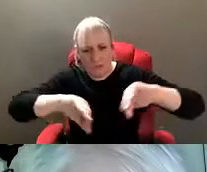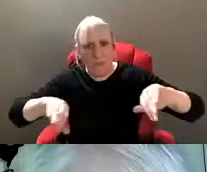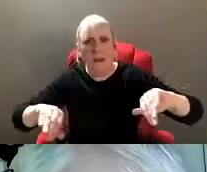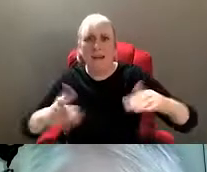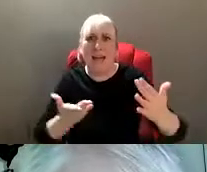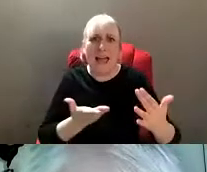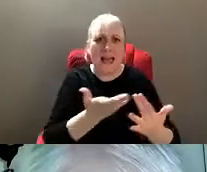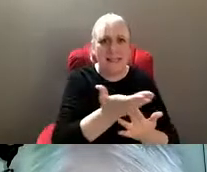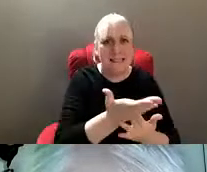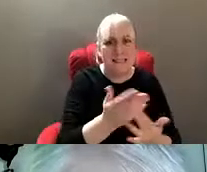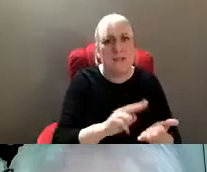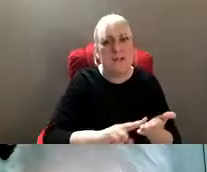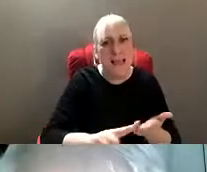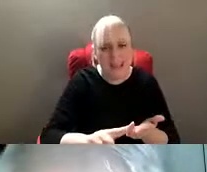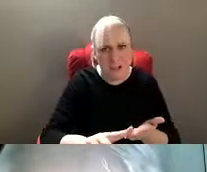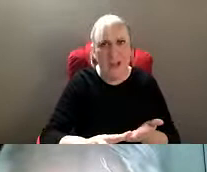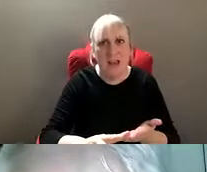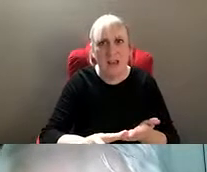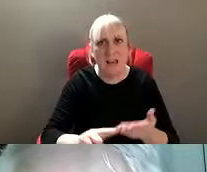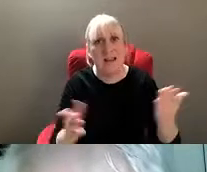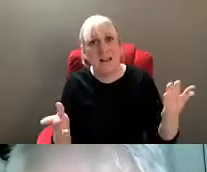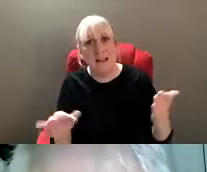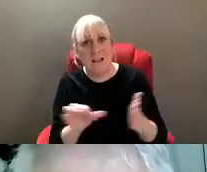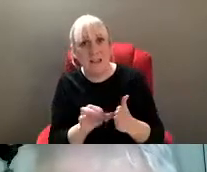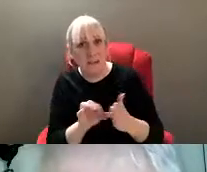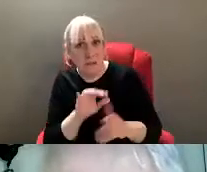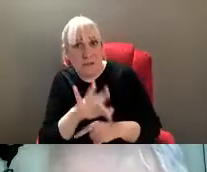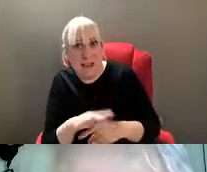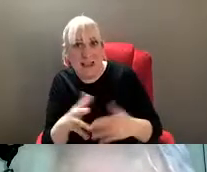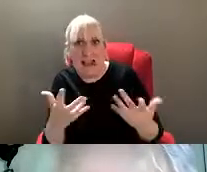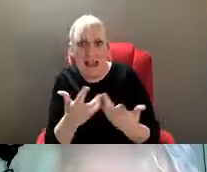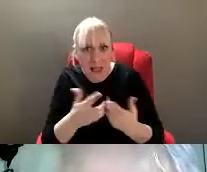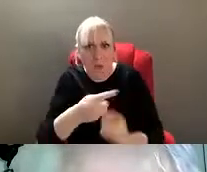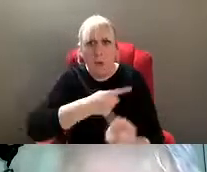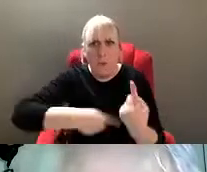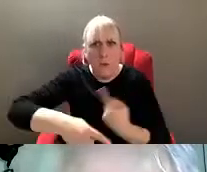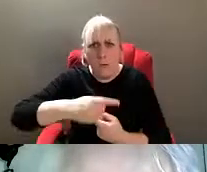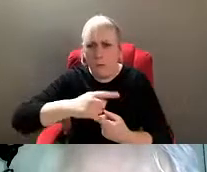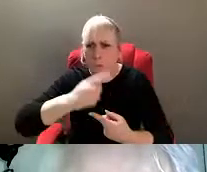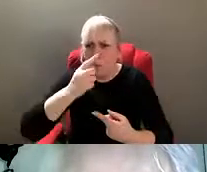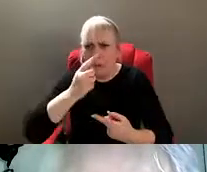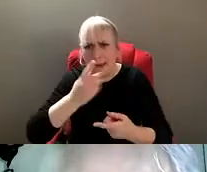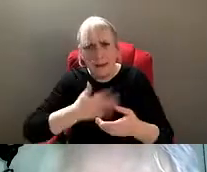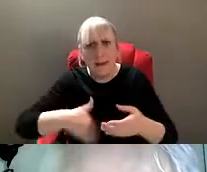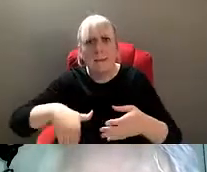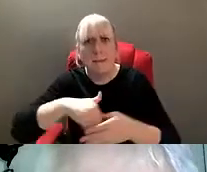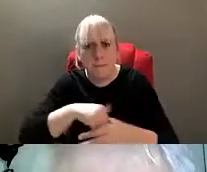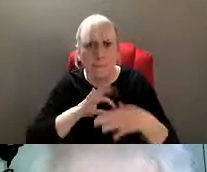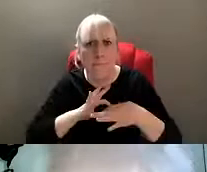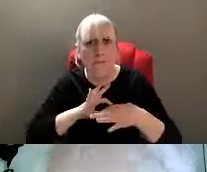nature and the issues that exist in how we embody our existence with nature and having lived in